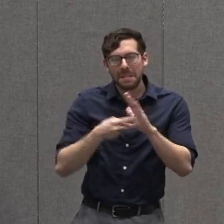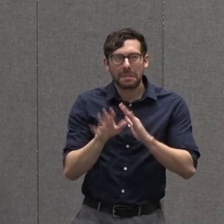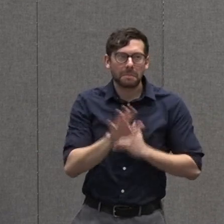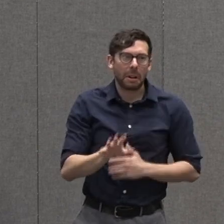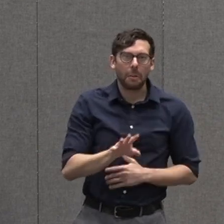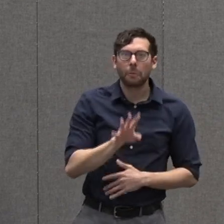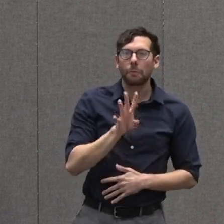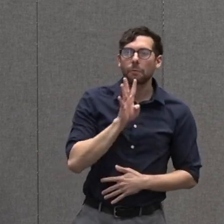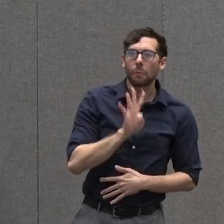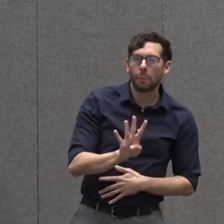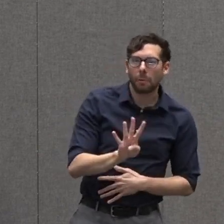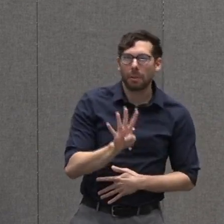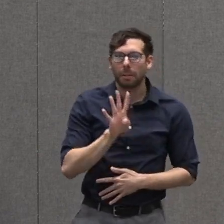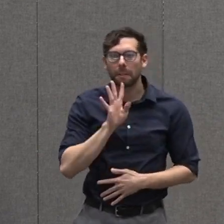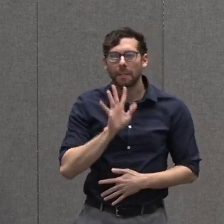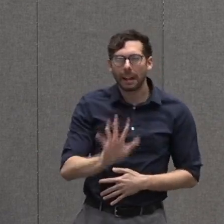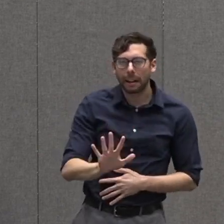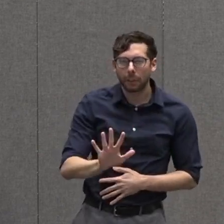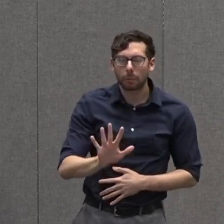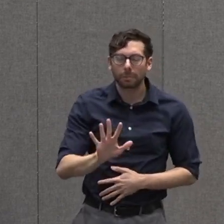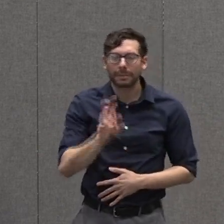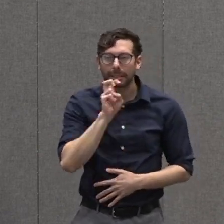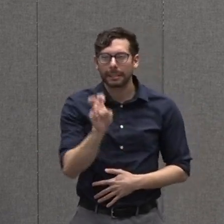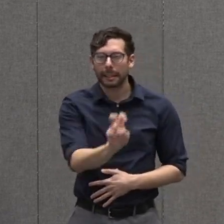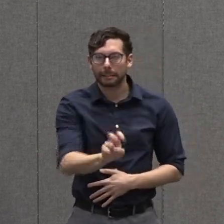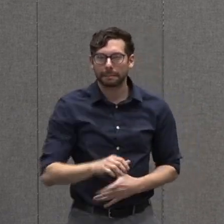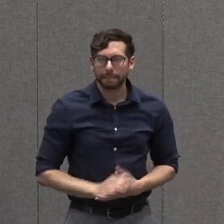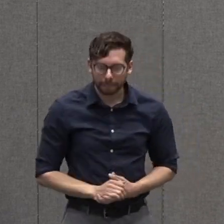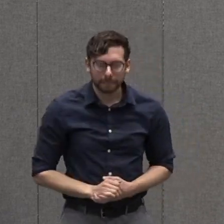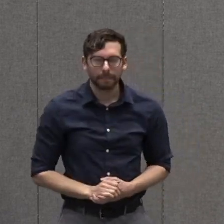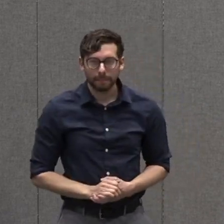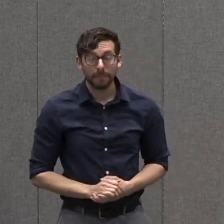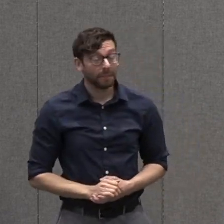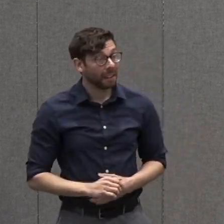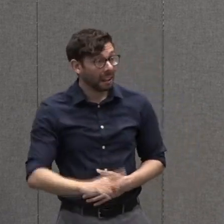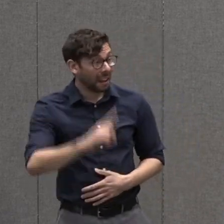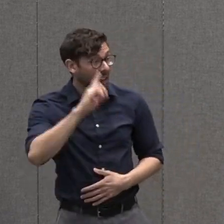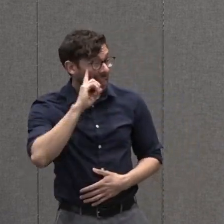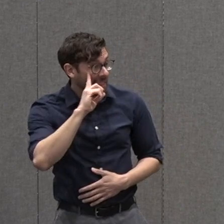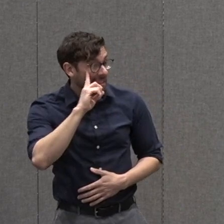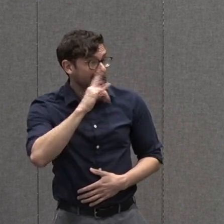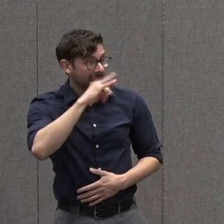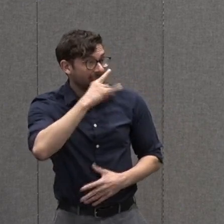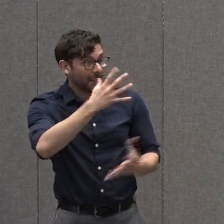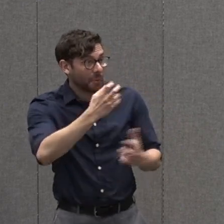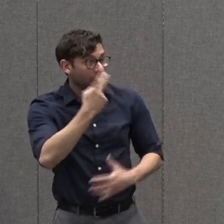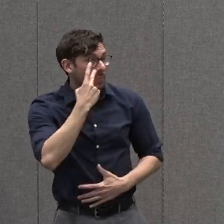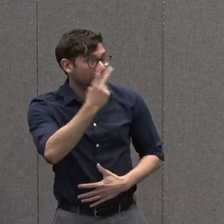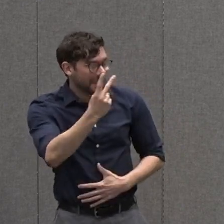Well, I would imagine that the kids would really like to see some of the animals that you brought, not just hear us talk about them.